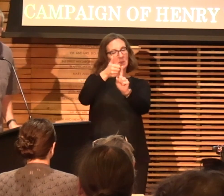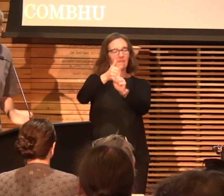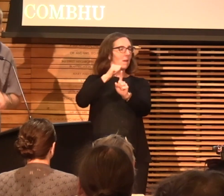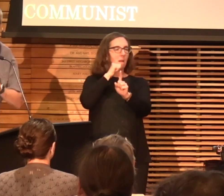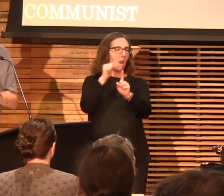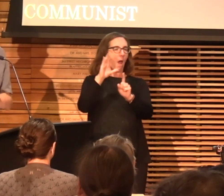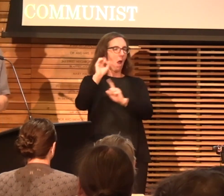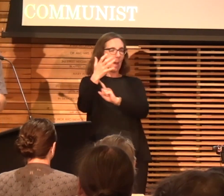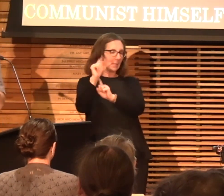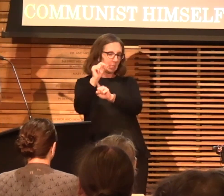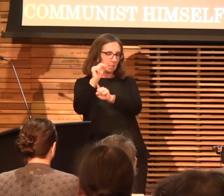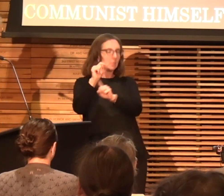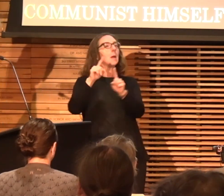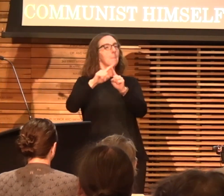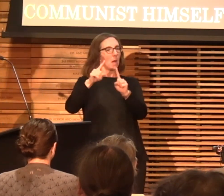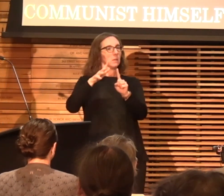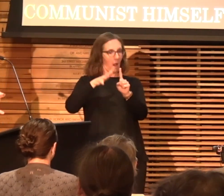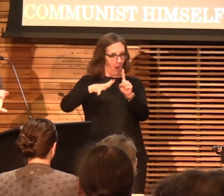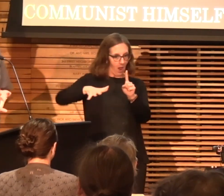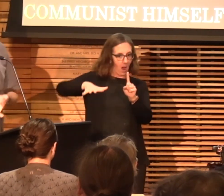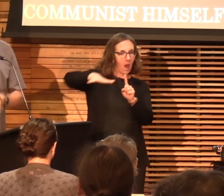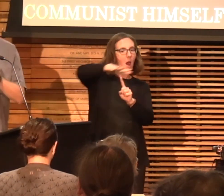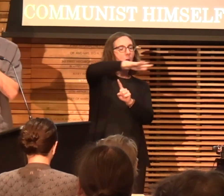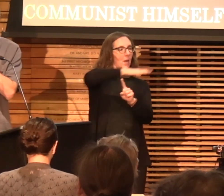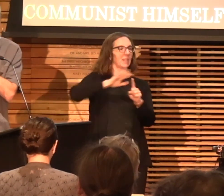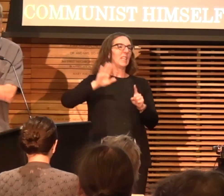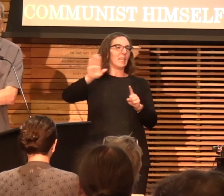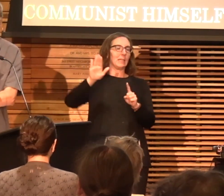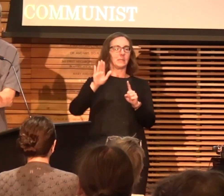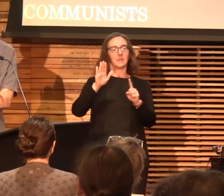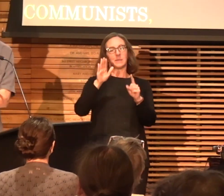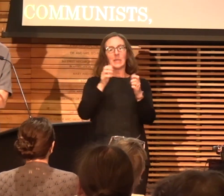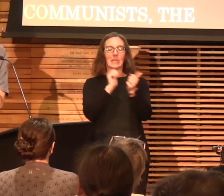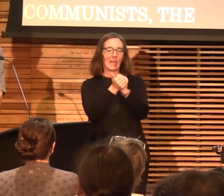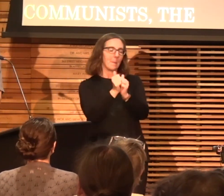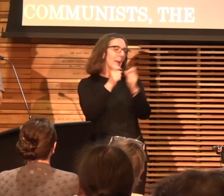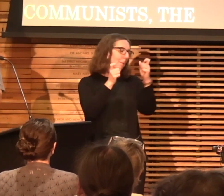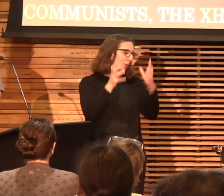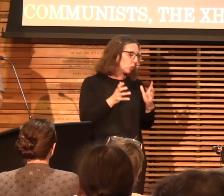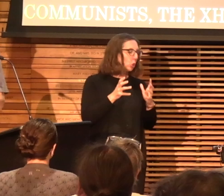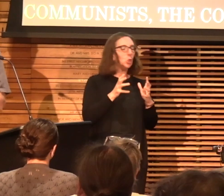but he's surrounded by communists. His campaign manager is a communist. The Communist Party's endorsed his campaign